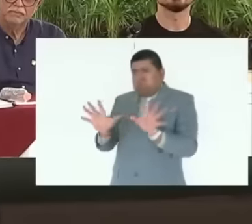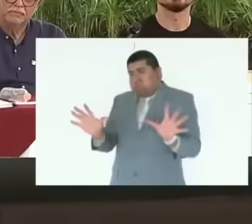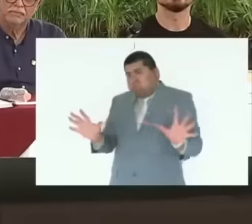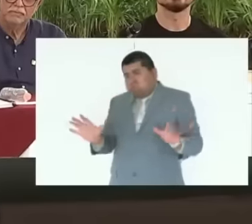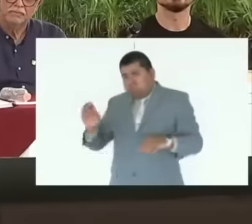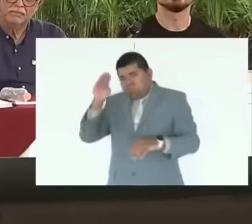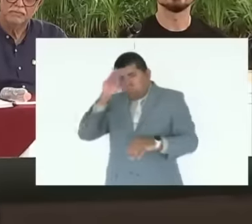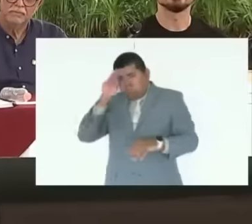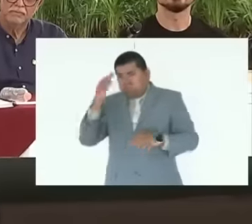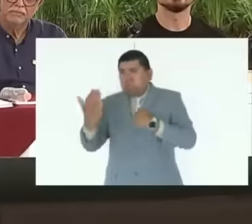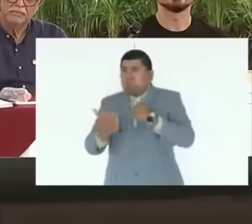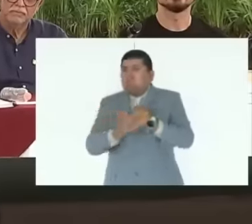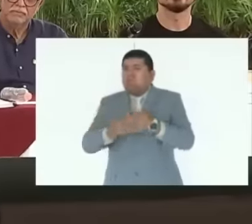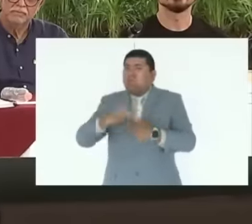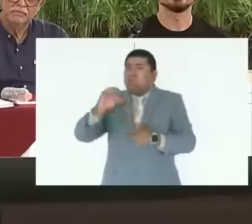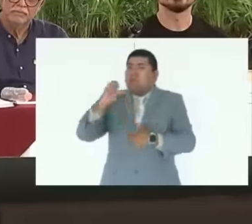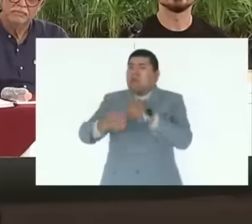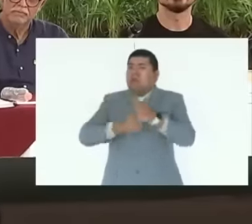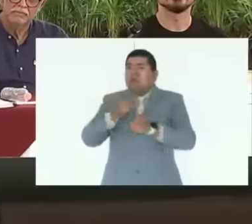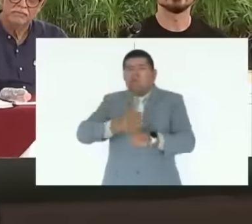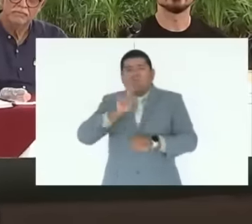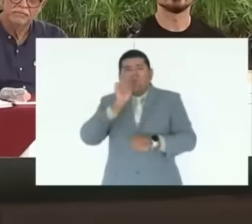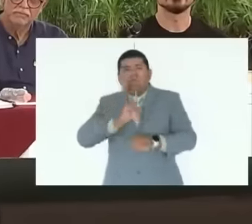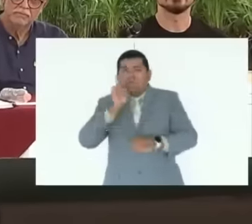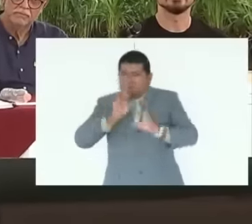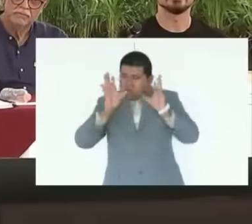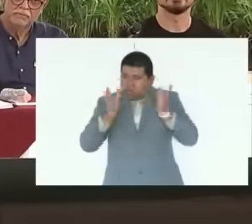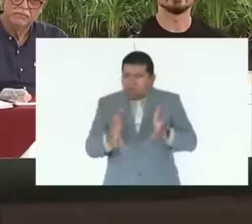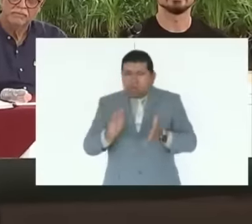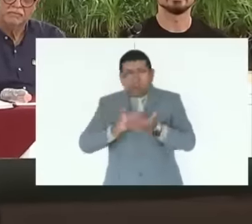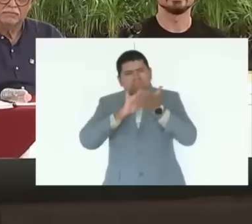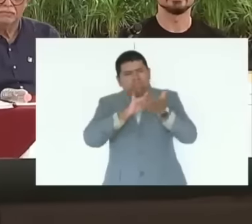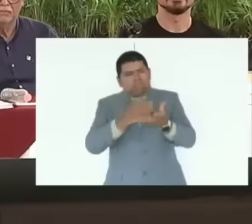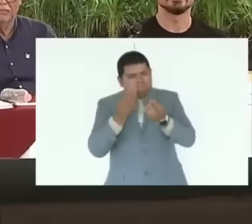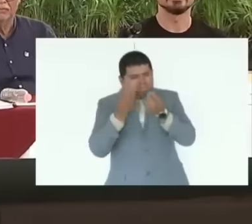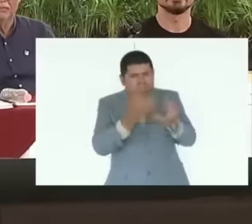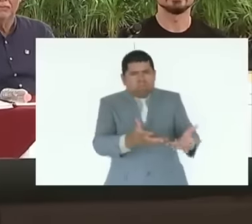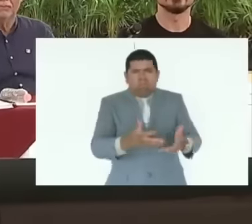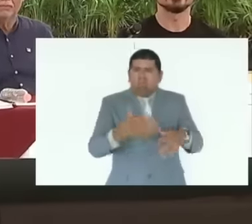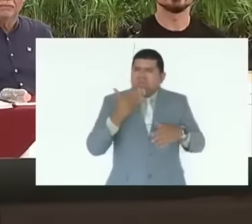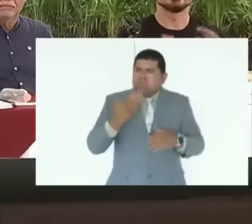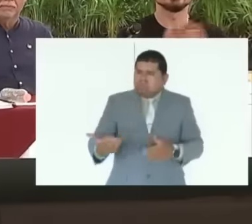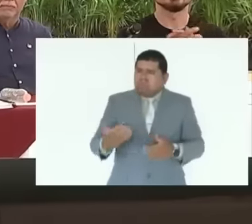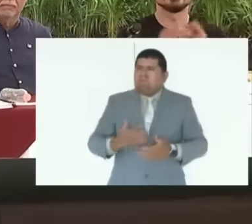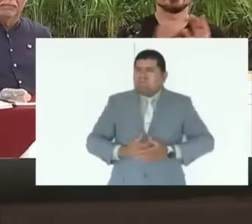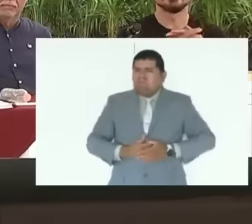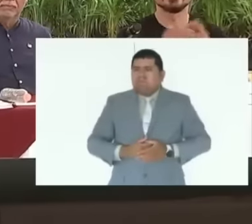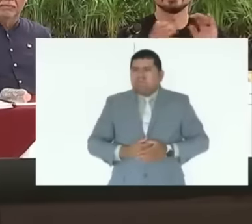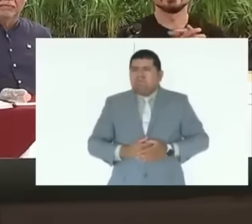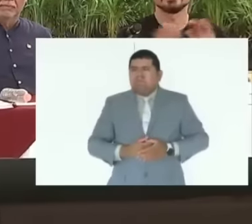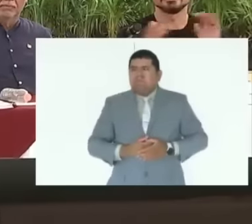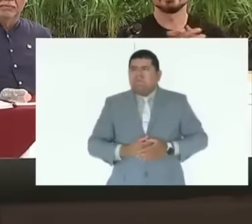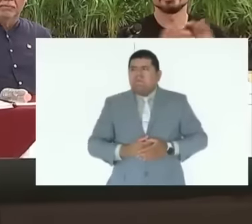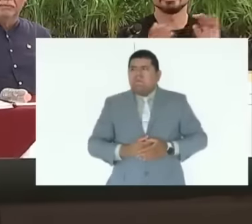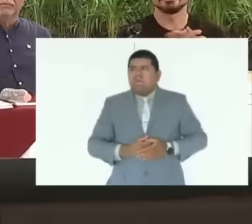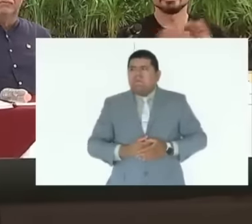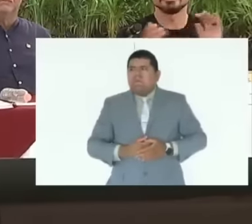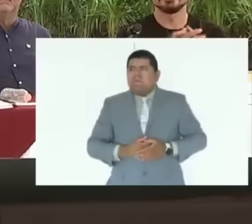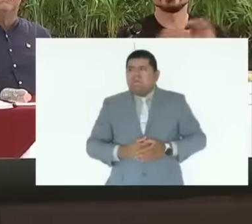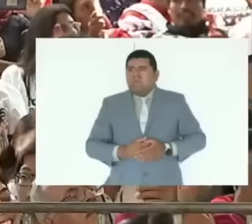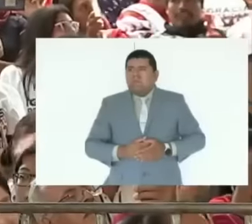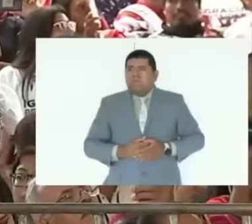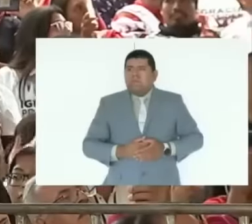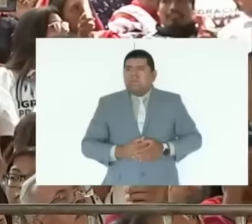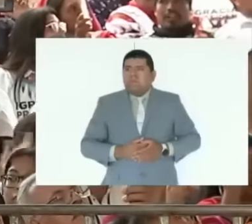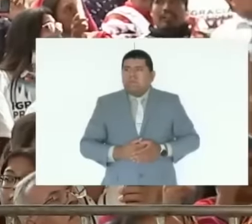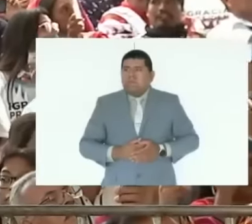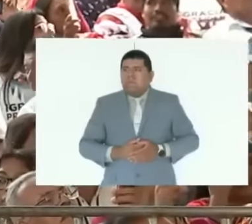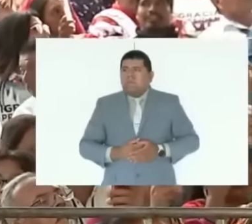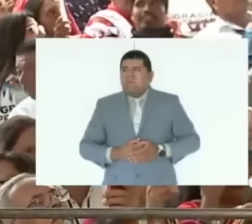the age of 60, women will also have support. We are providing scholarships